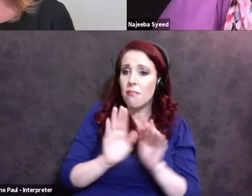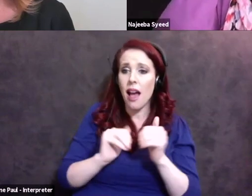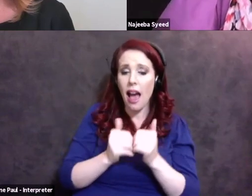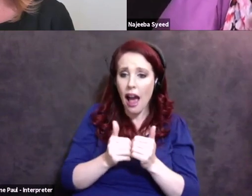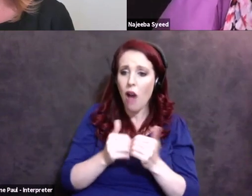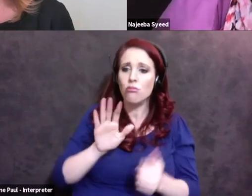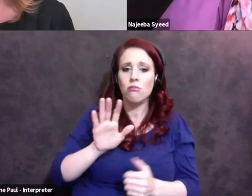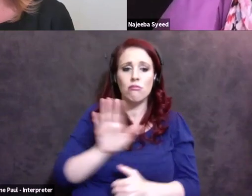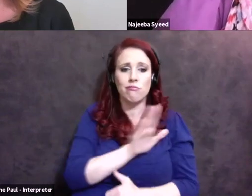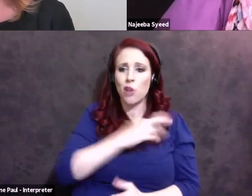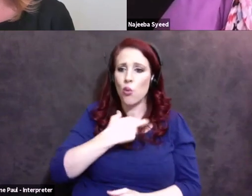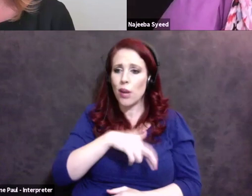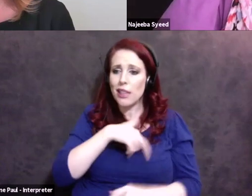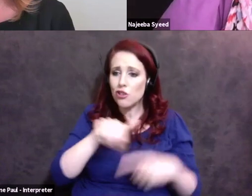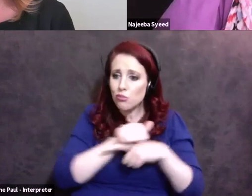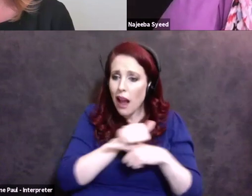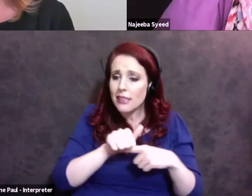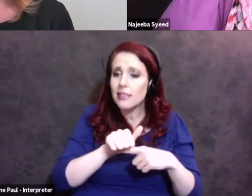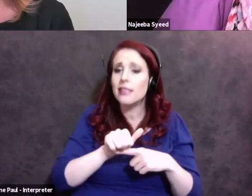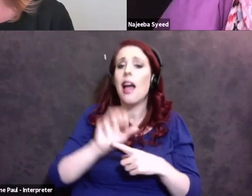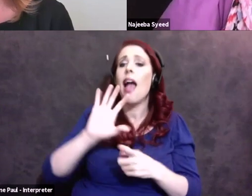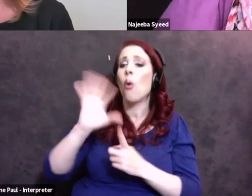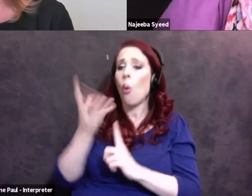It is also formed by cultural and racial identity.